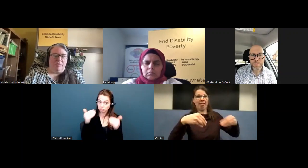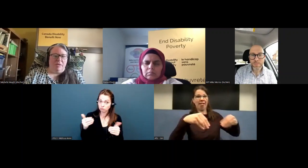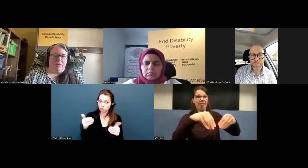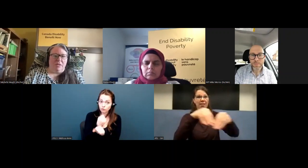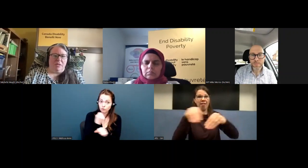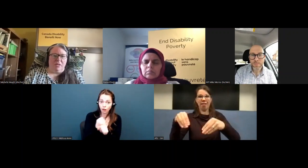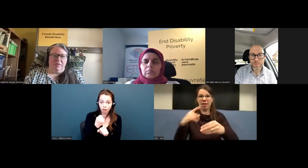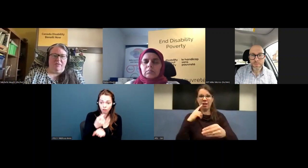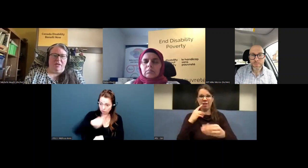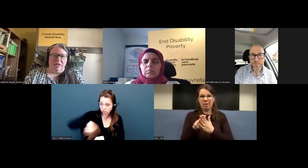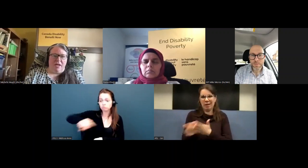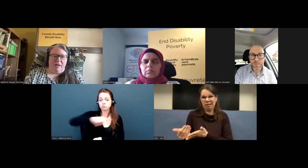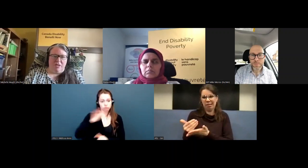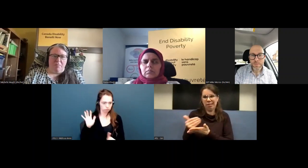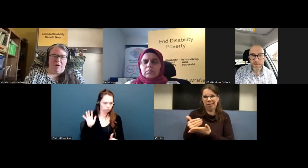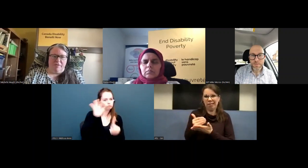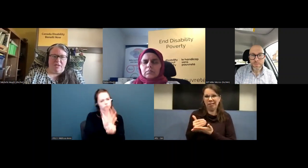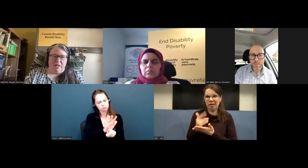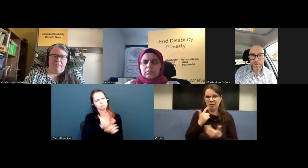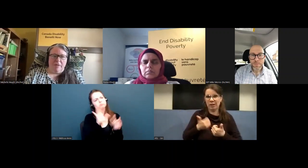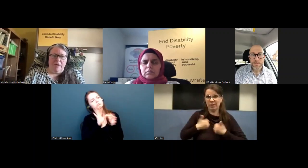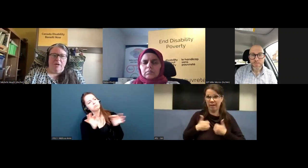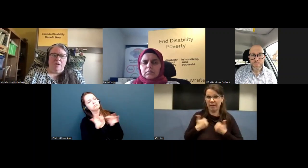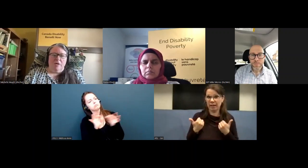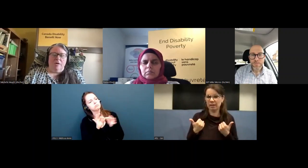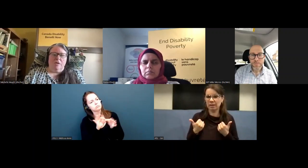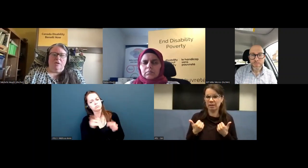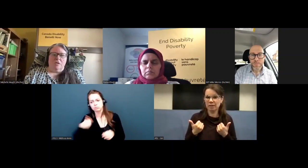PERSON LIVING IN ABJECT POVERTY.